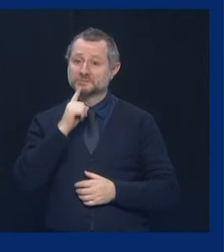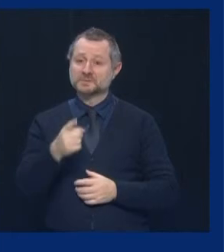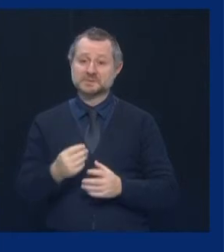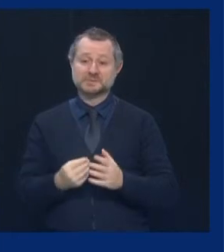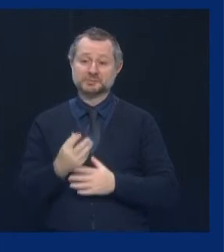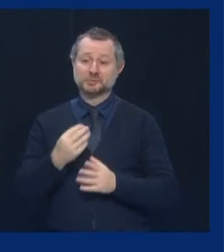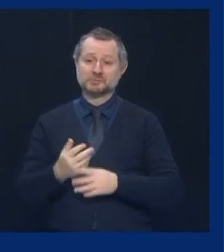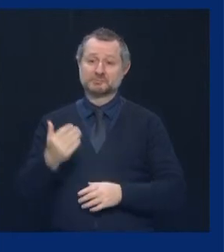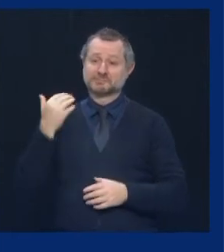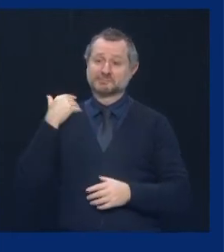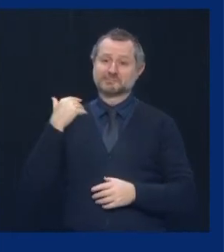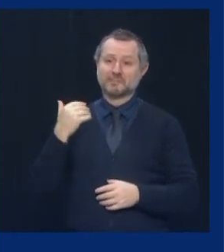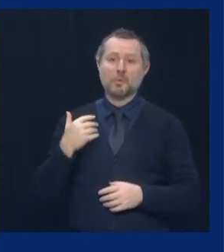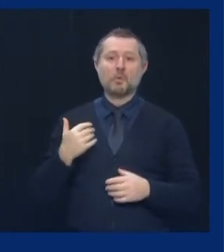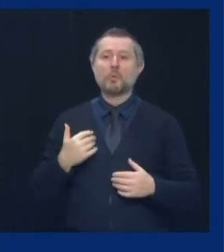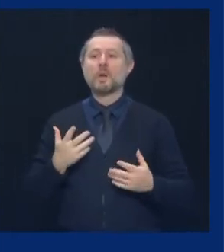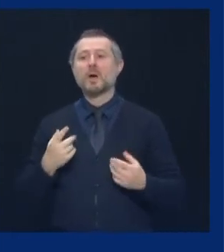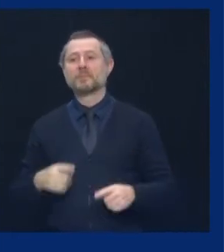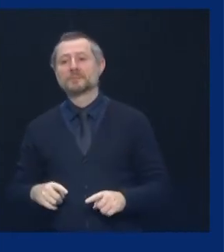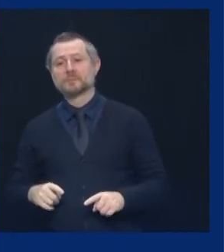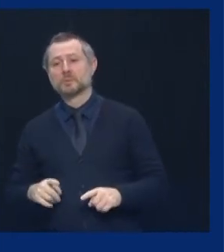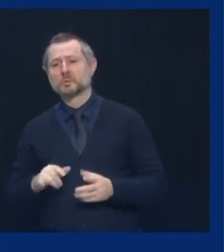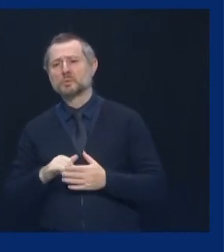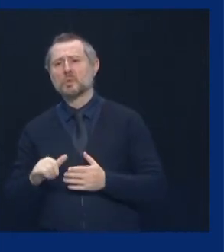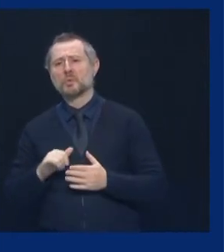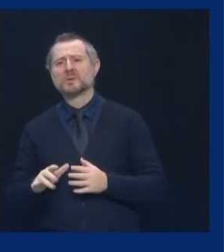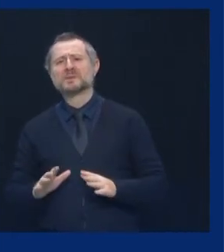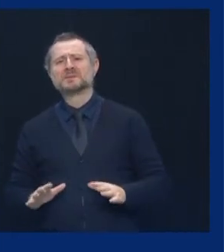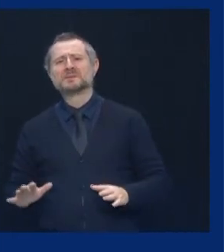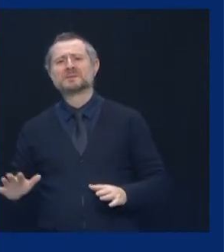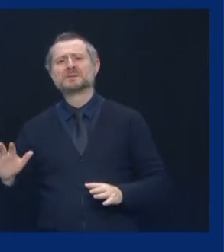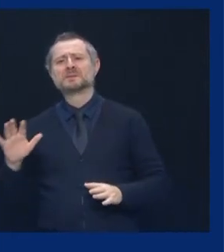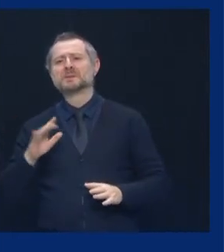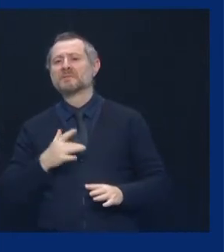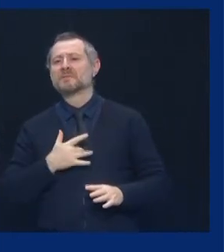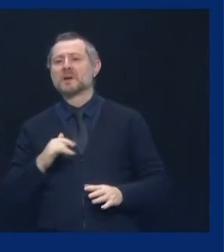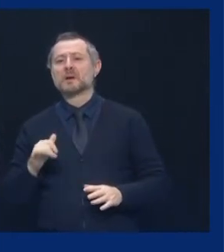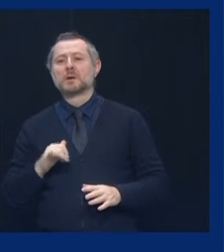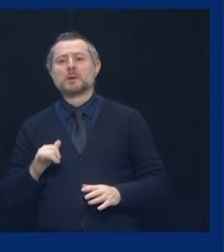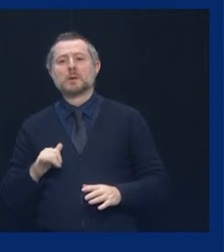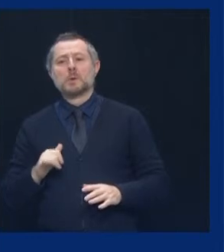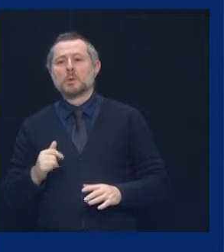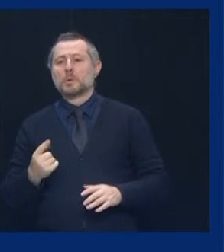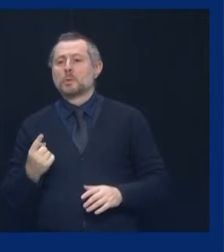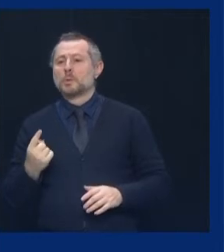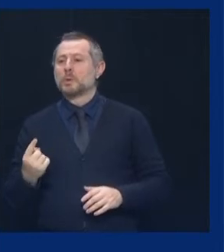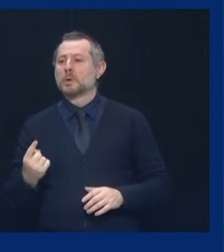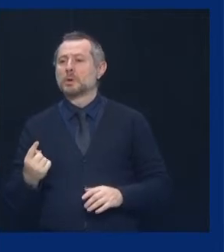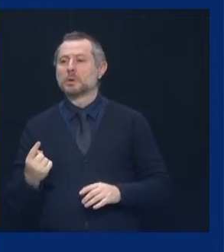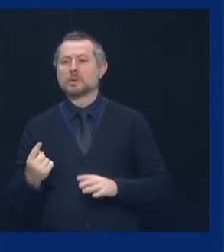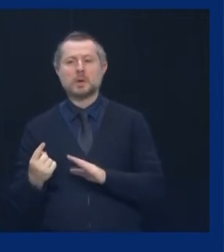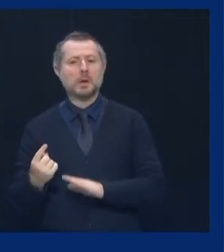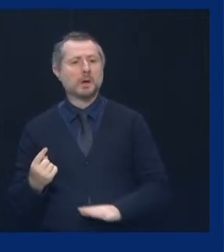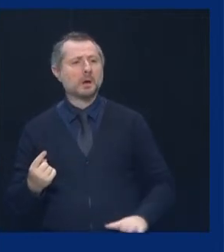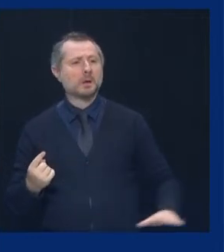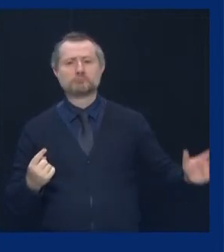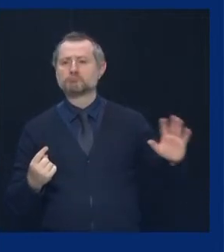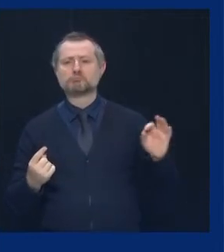TIME. REALLY IT WAS GOING BACK TO THE